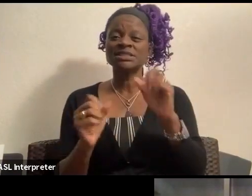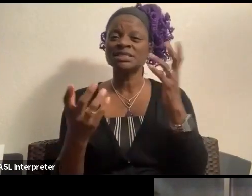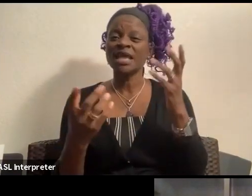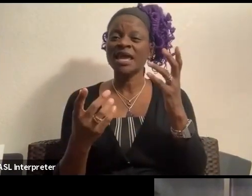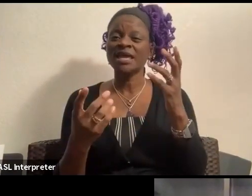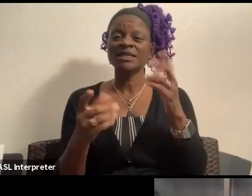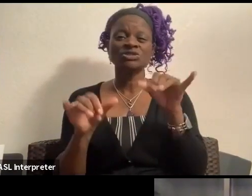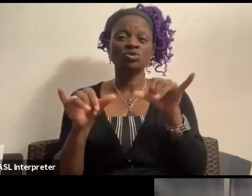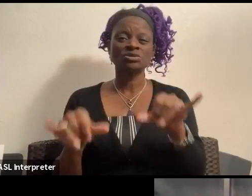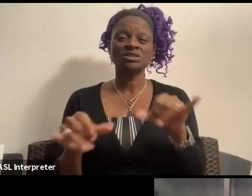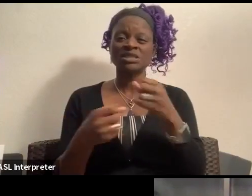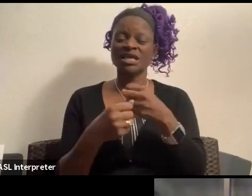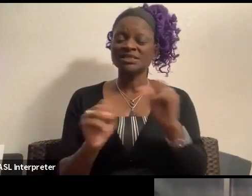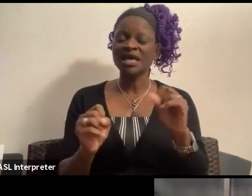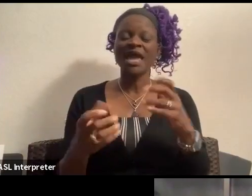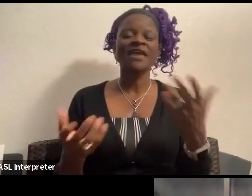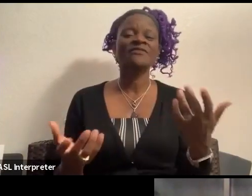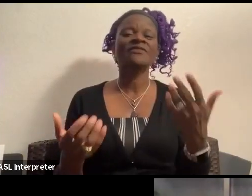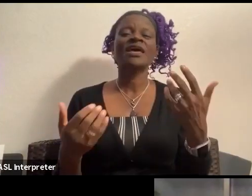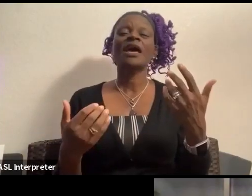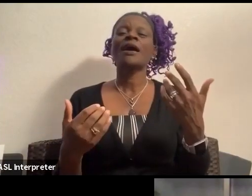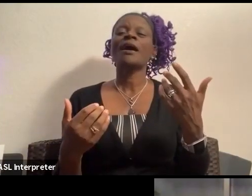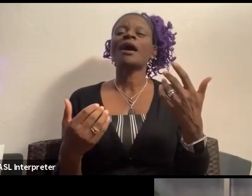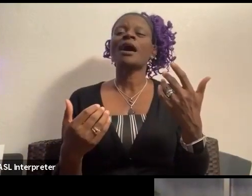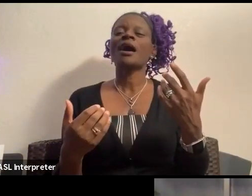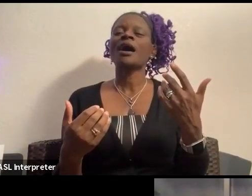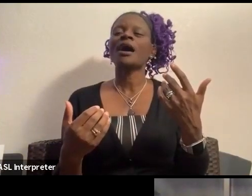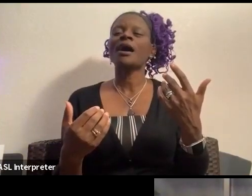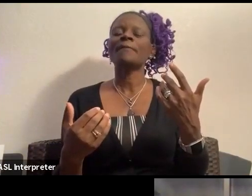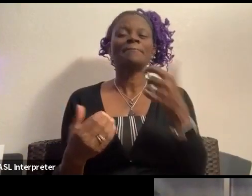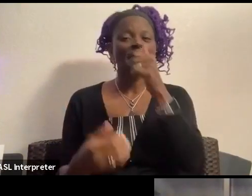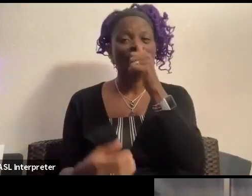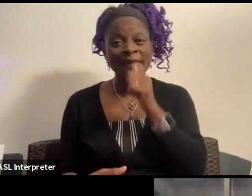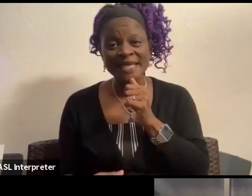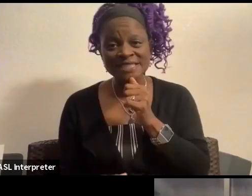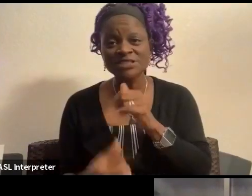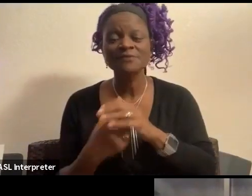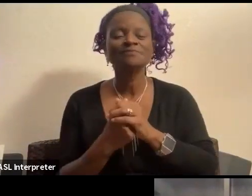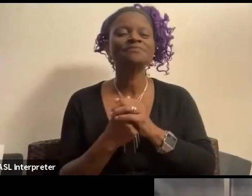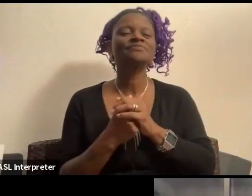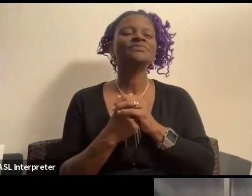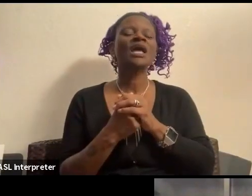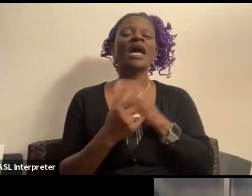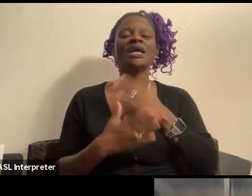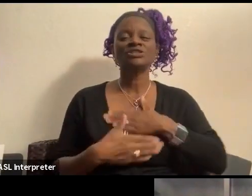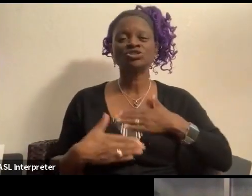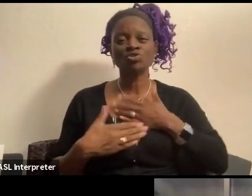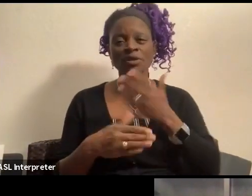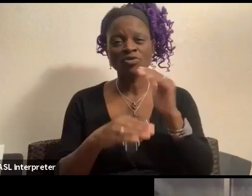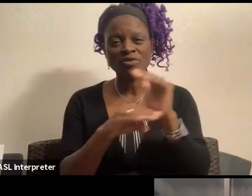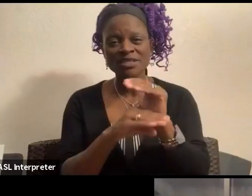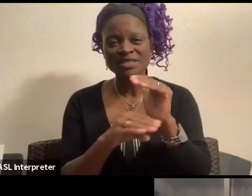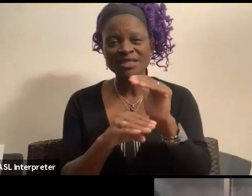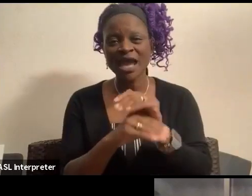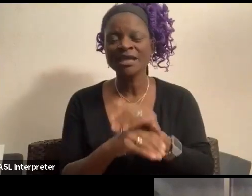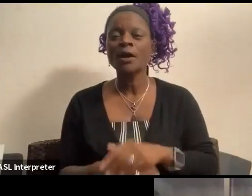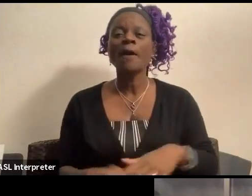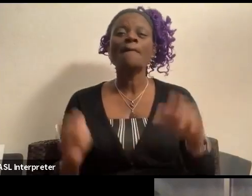Those vaccines are coming, but we just don't have them at the sufficient supply today. So more hopefully will continue to come in the weeks and months to come.